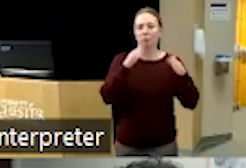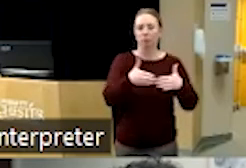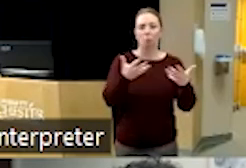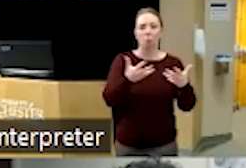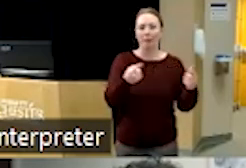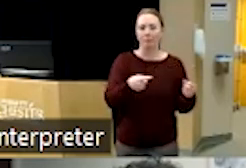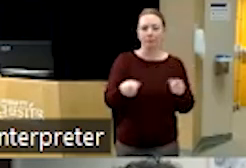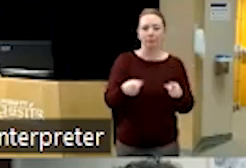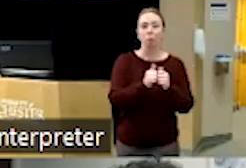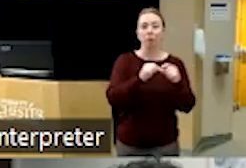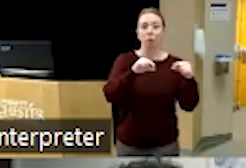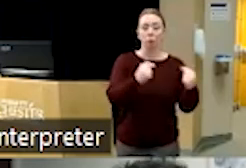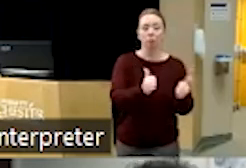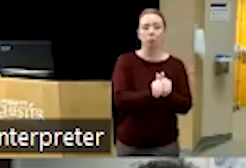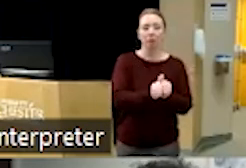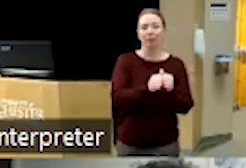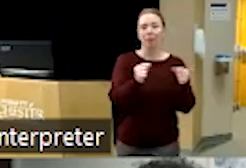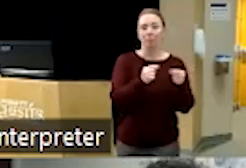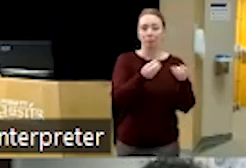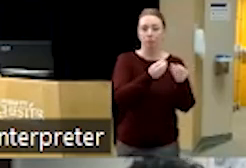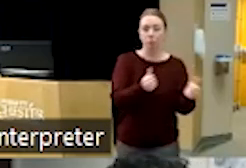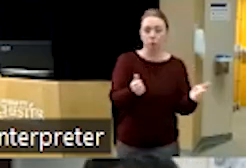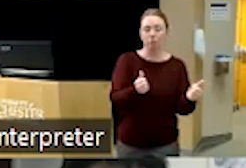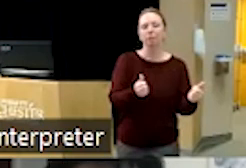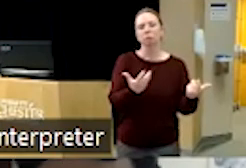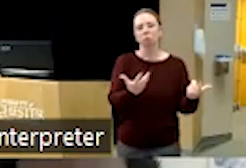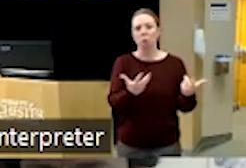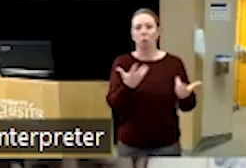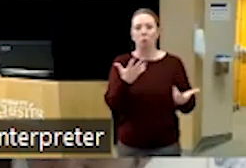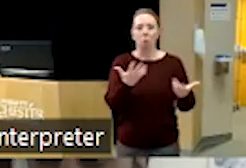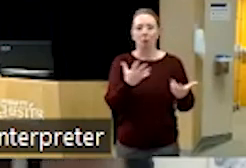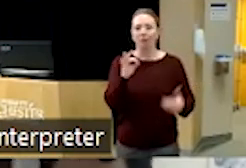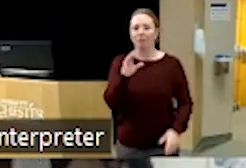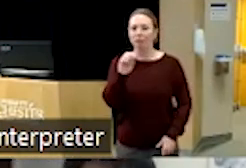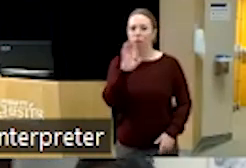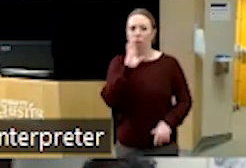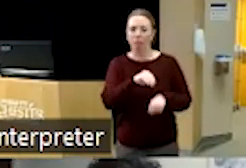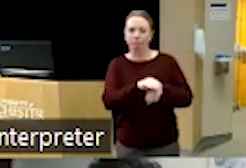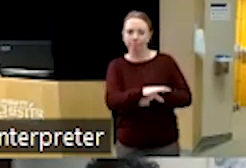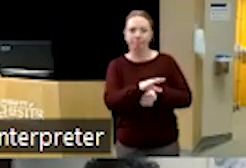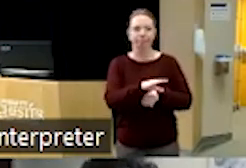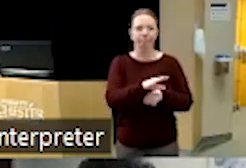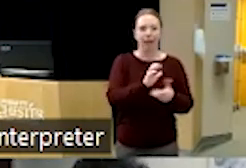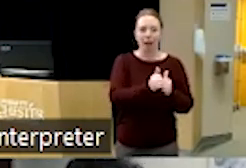group with pain resolution so what are the factors that make patients better and how can we predict